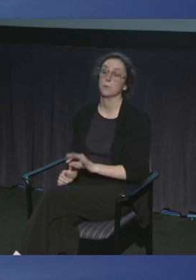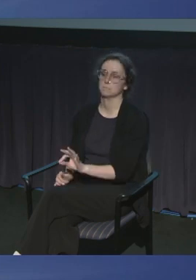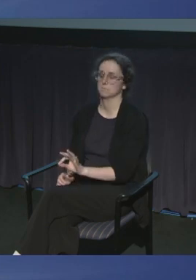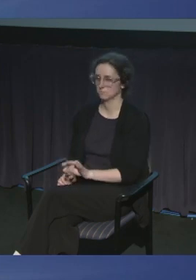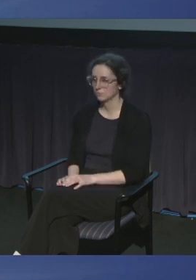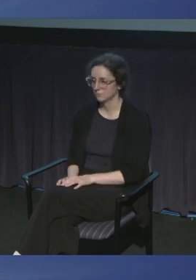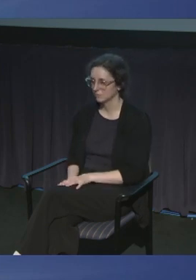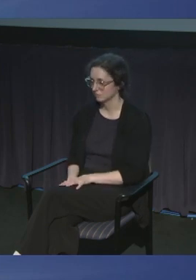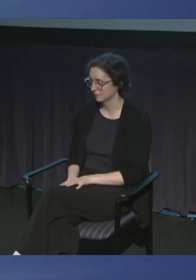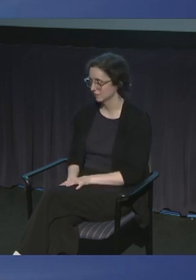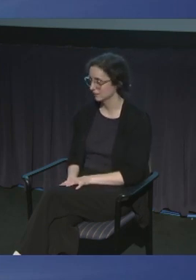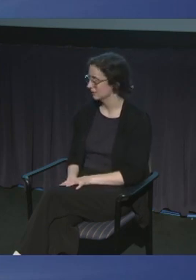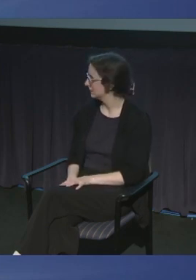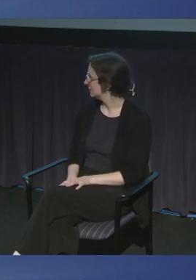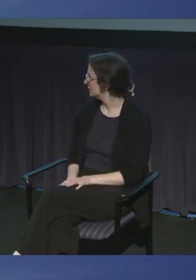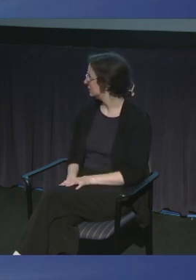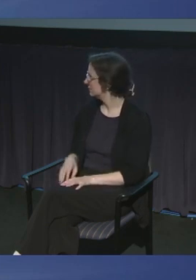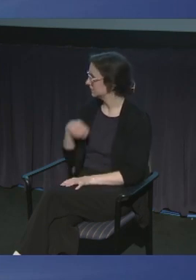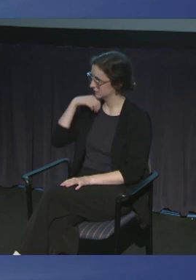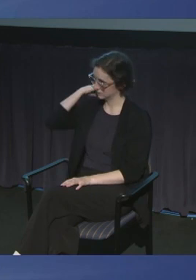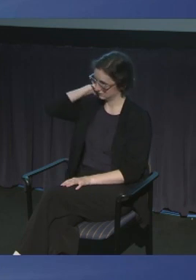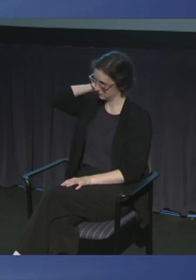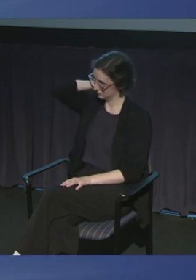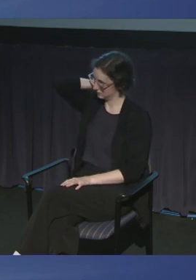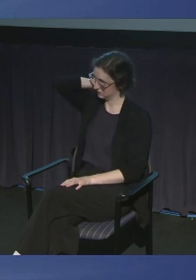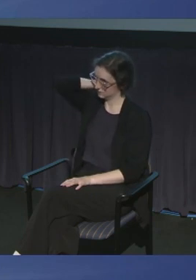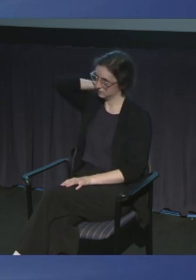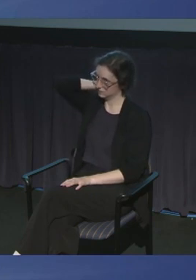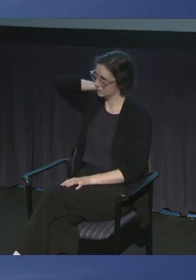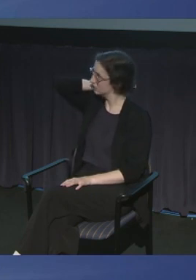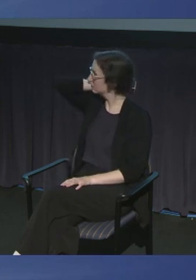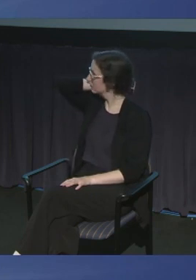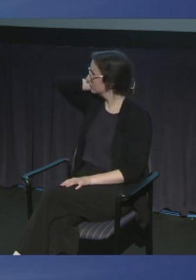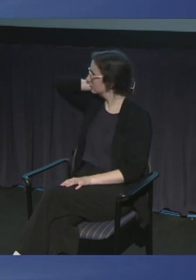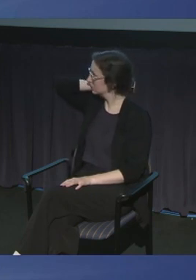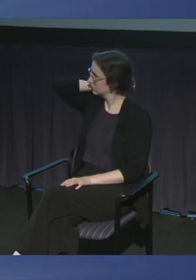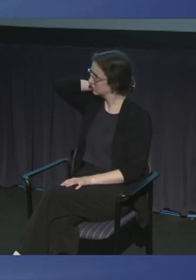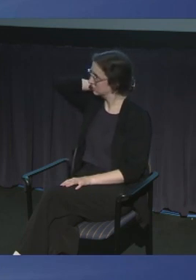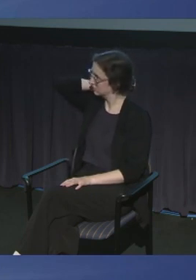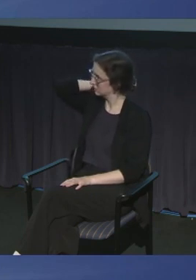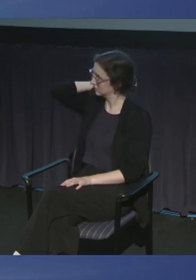GREAT THAT THE WORK AT NIH HAS